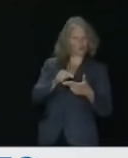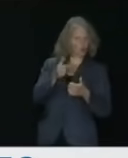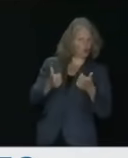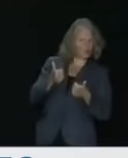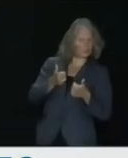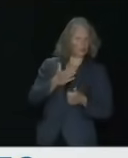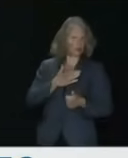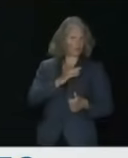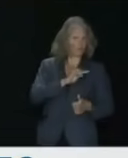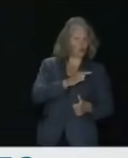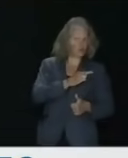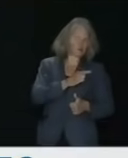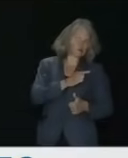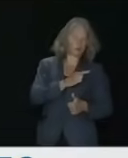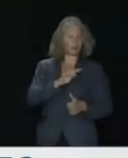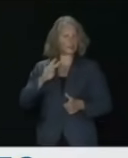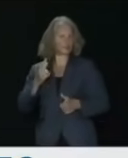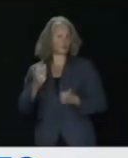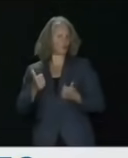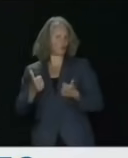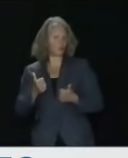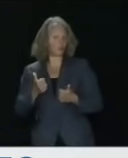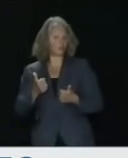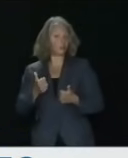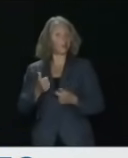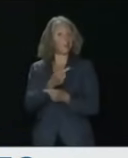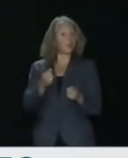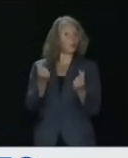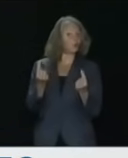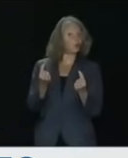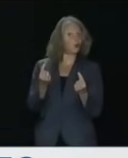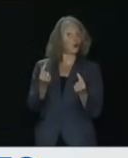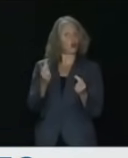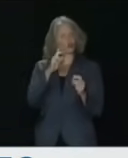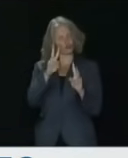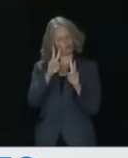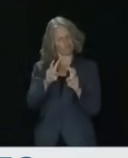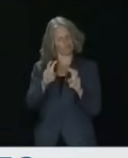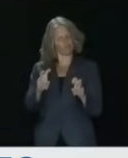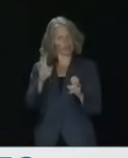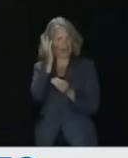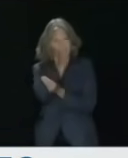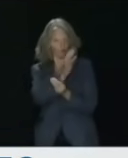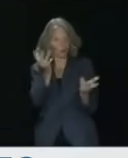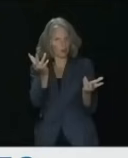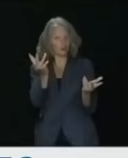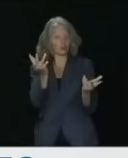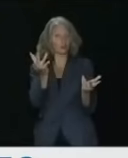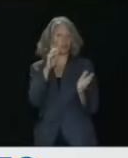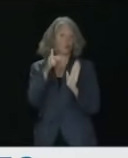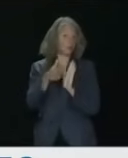MAKING THEIR CHOICE TO GET THAT SECOND DOSE, SHOULD LOOK AT OF